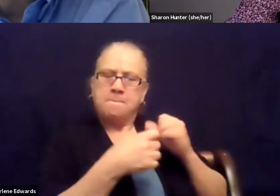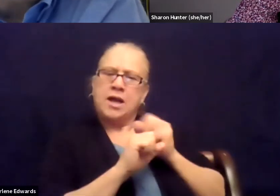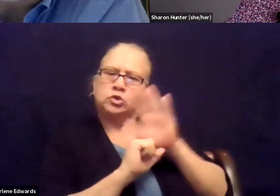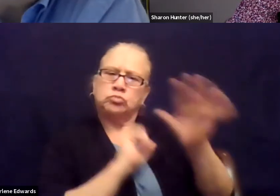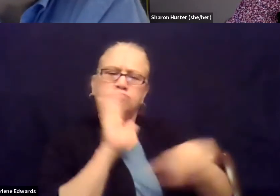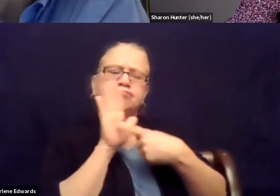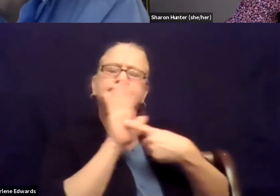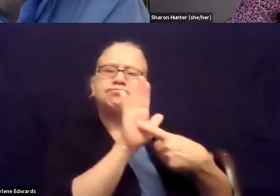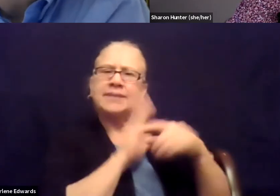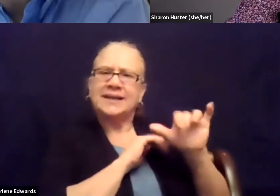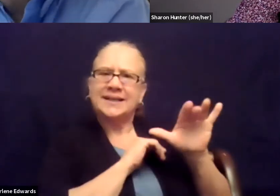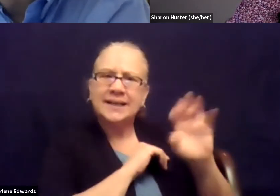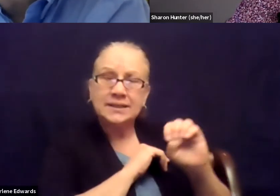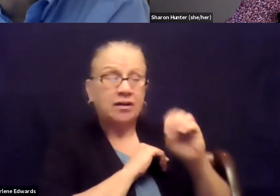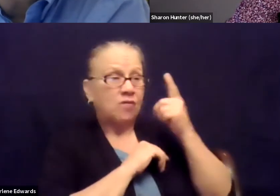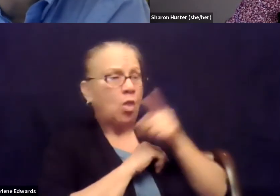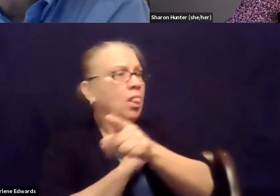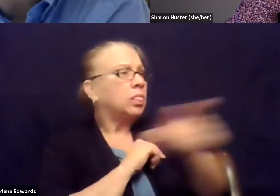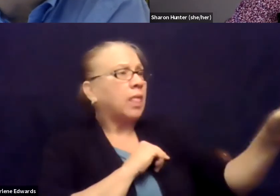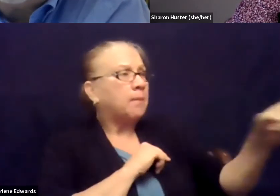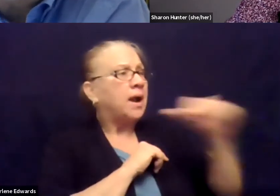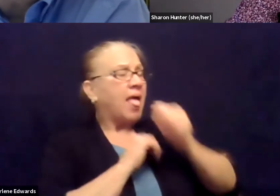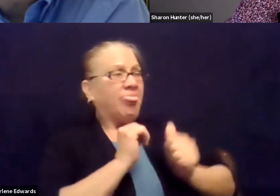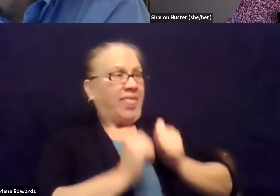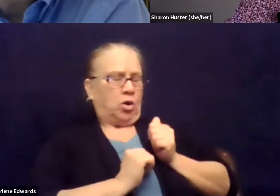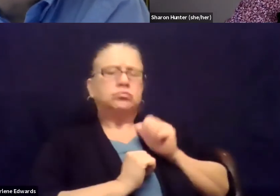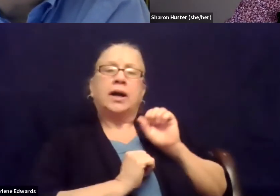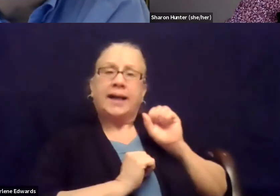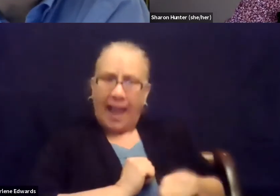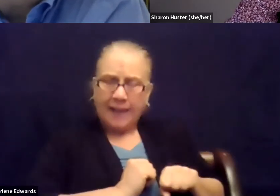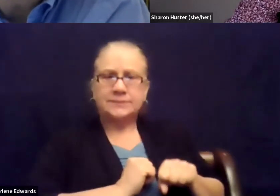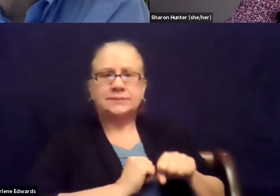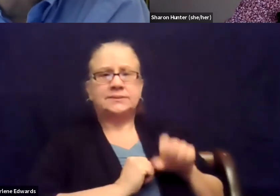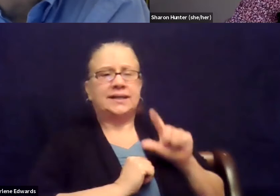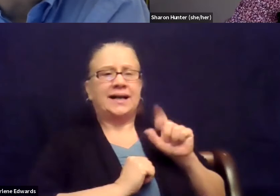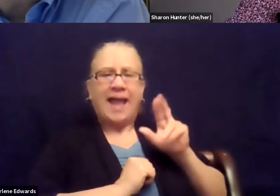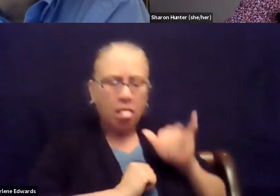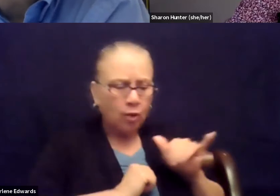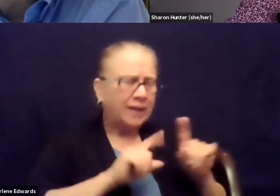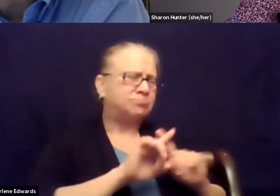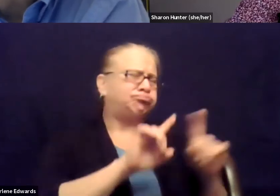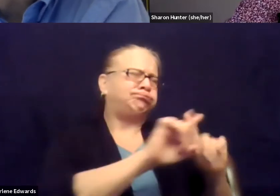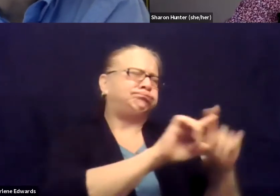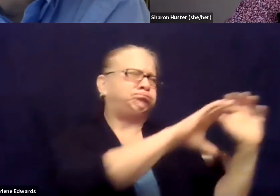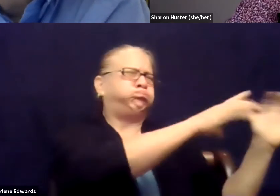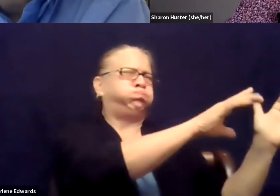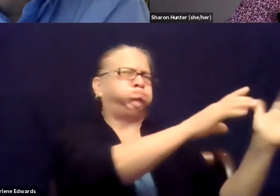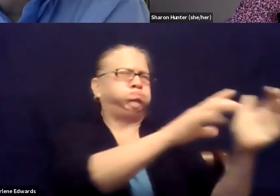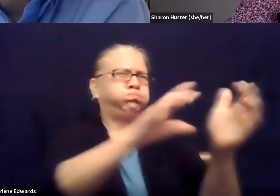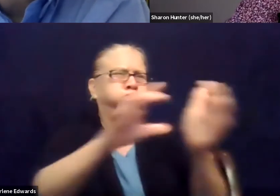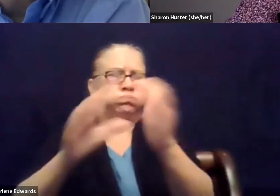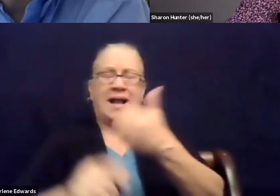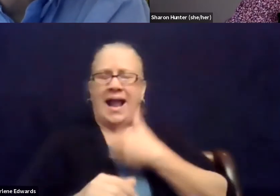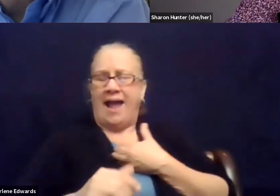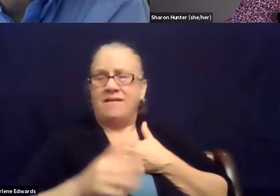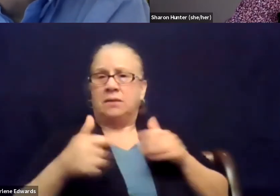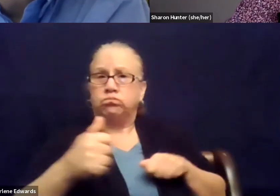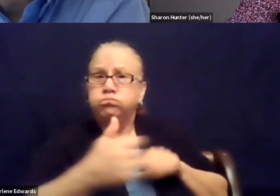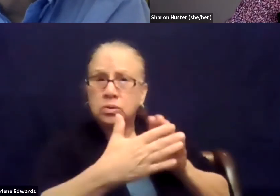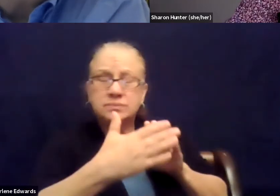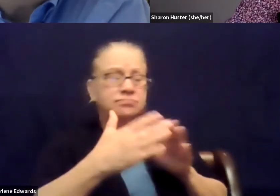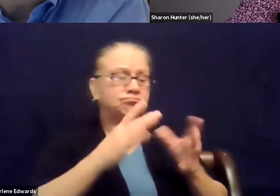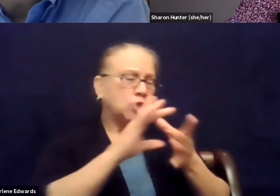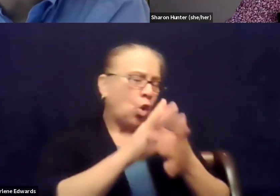are not theaters, you can do, there are ways to tell stories, create interesting opportunities